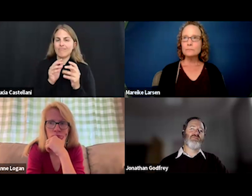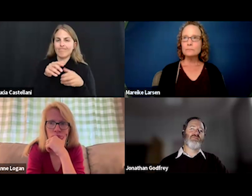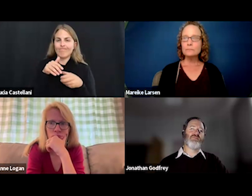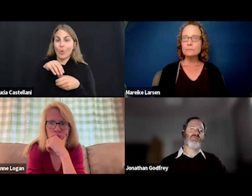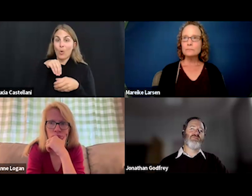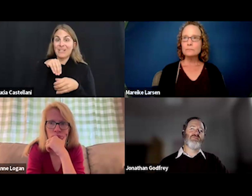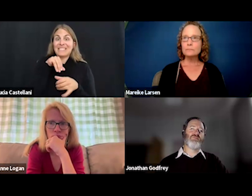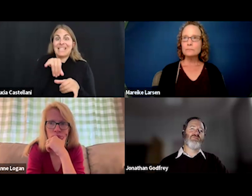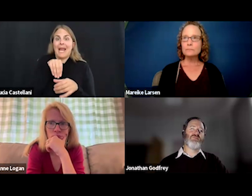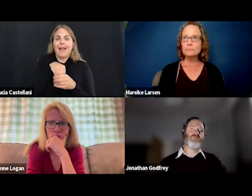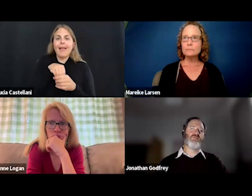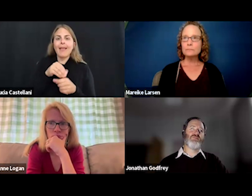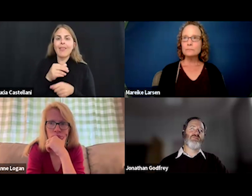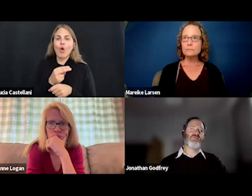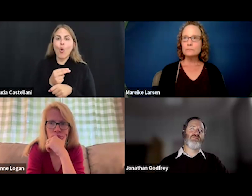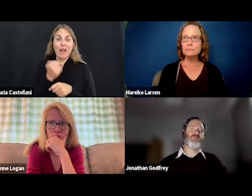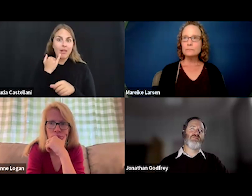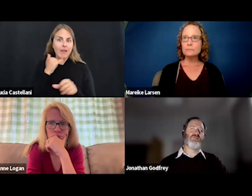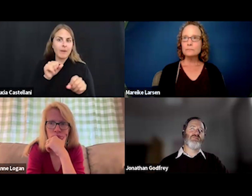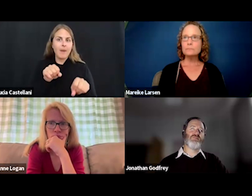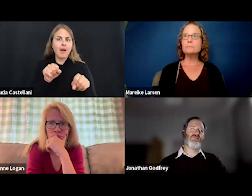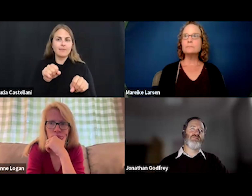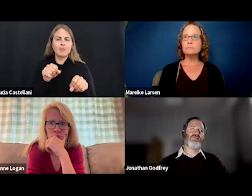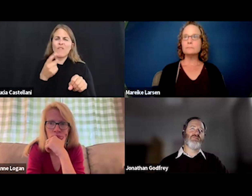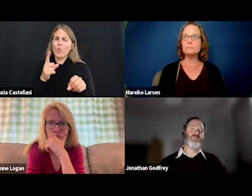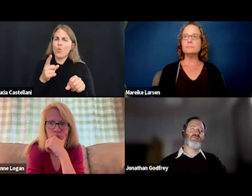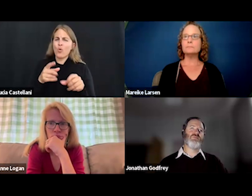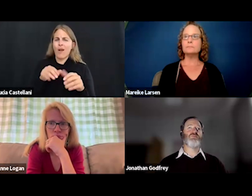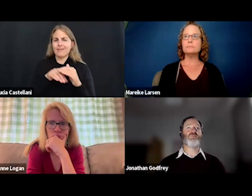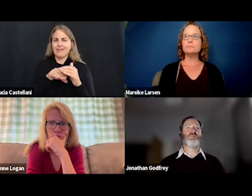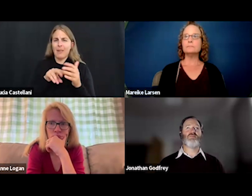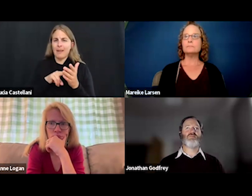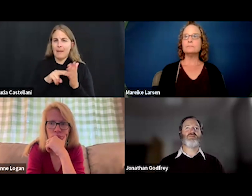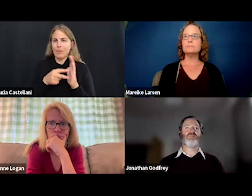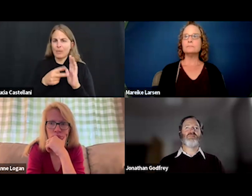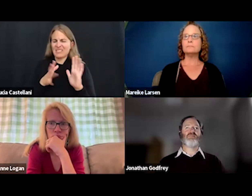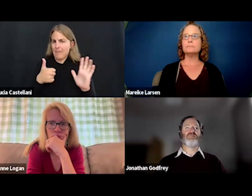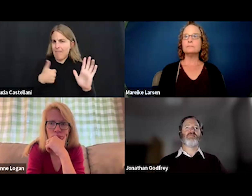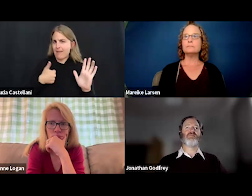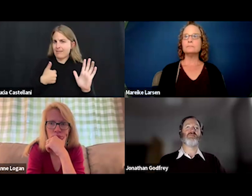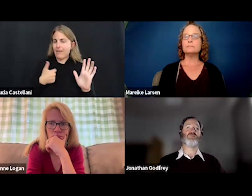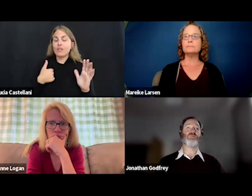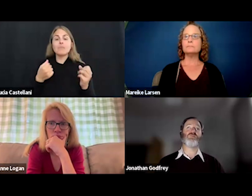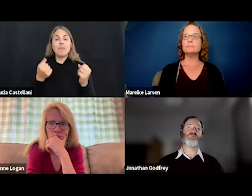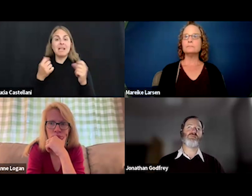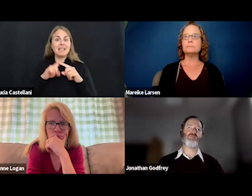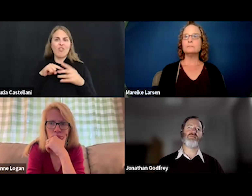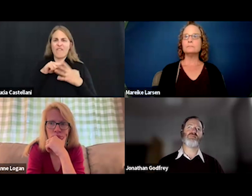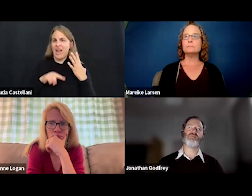if that is possible. Again, I recognize that there are so many other factors that come into play in doing so.